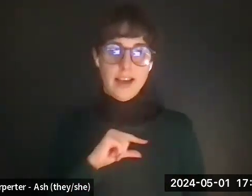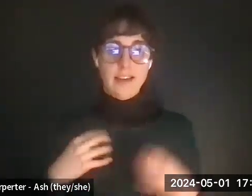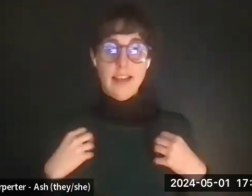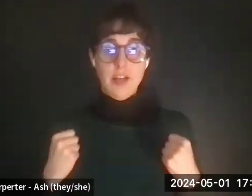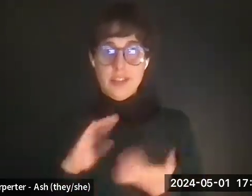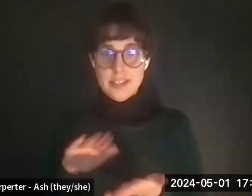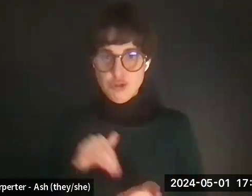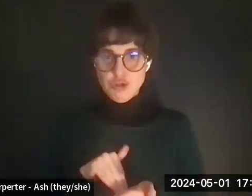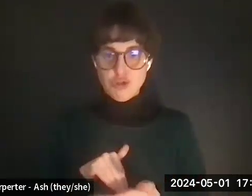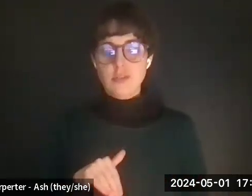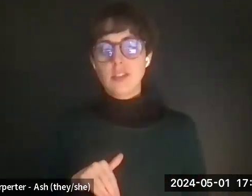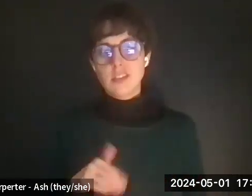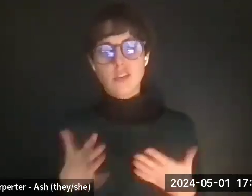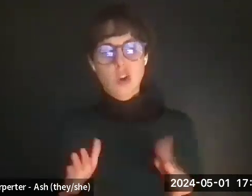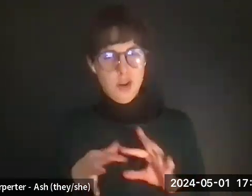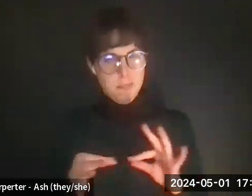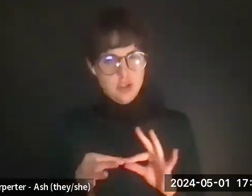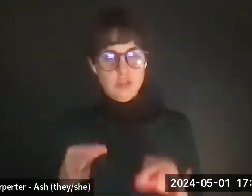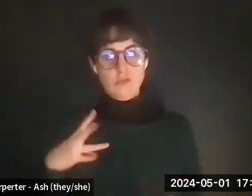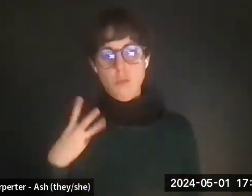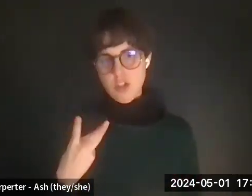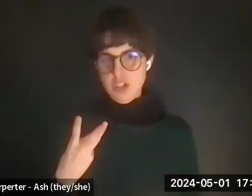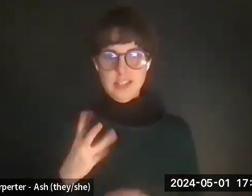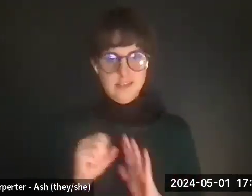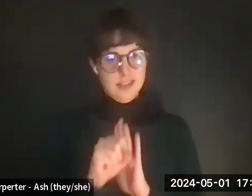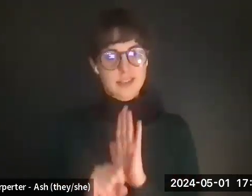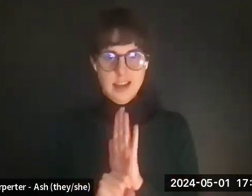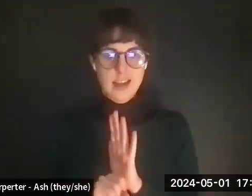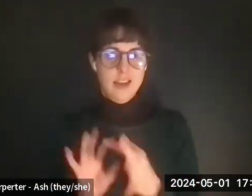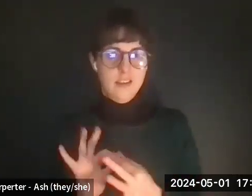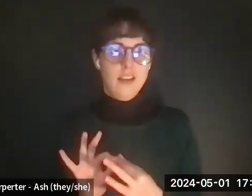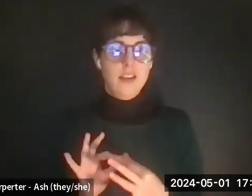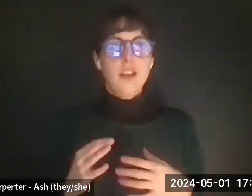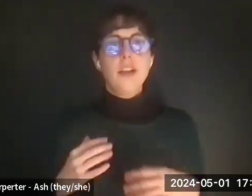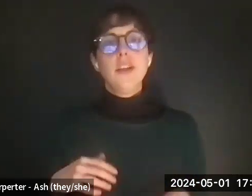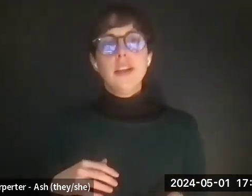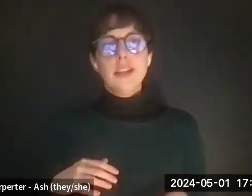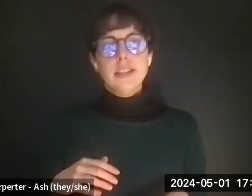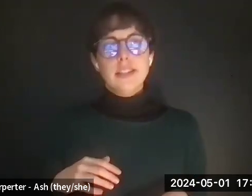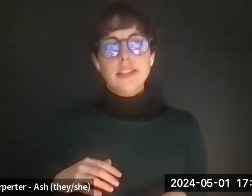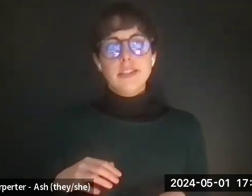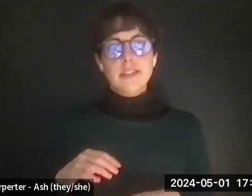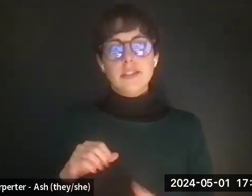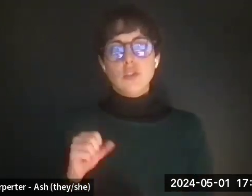Washington has also joined the interstate compact for social workers. The effective date for this change depends on actions in